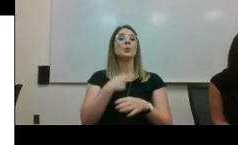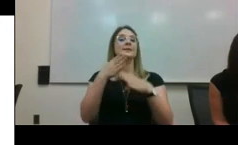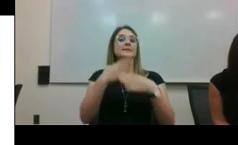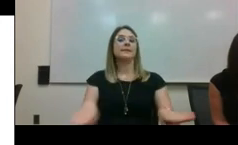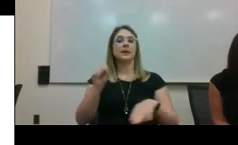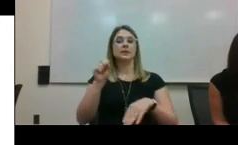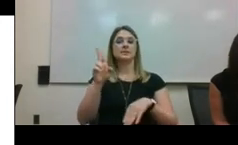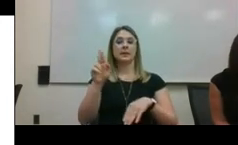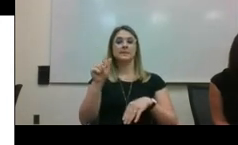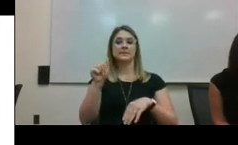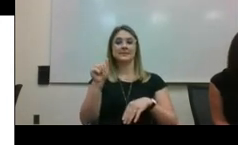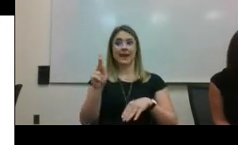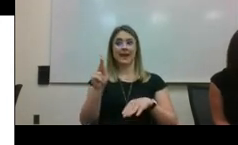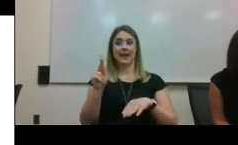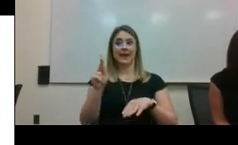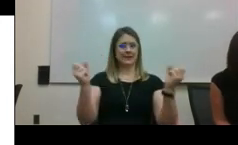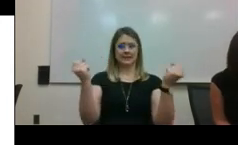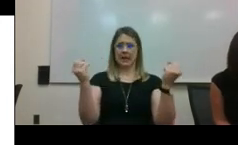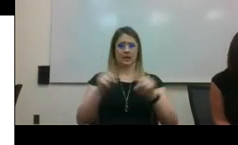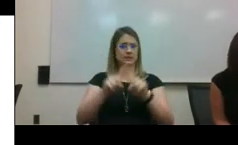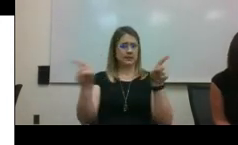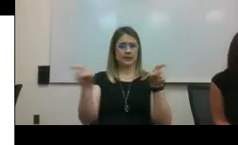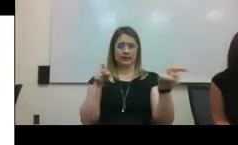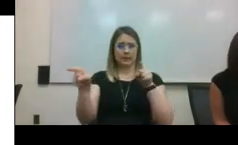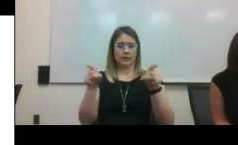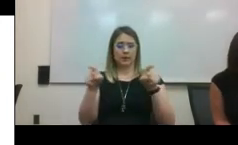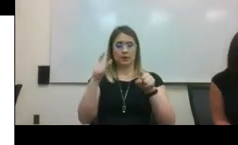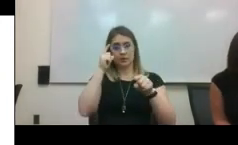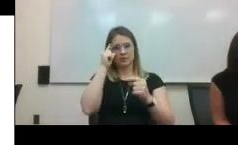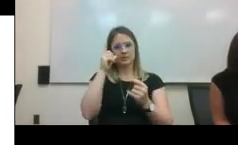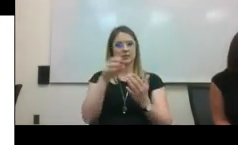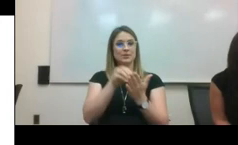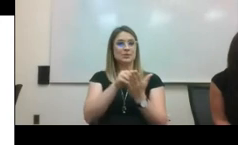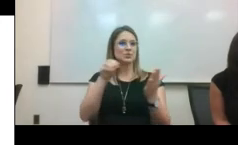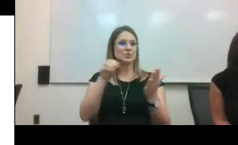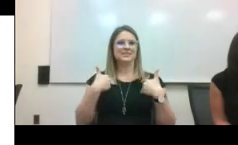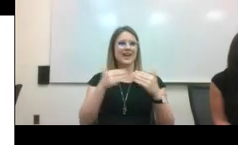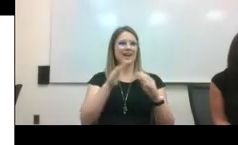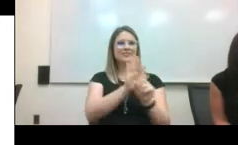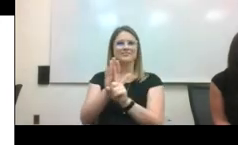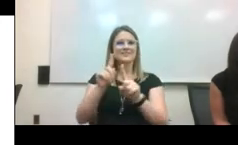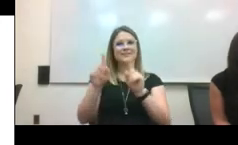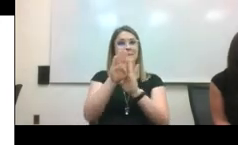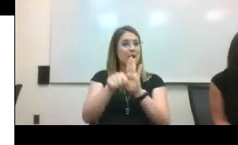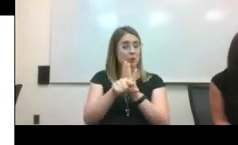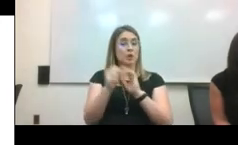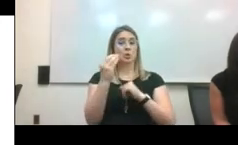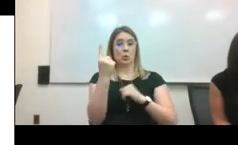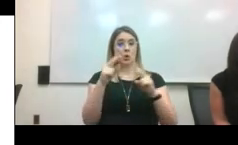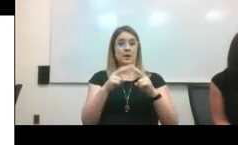because they sign differently, we didn't want them to students have different experiences. So basically, one assessor took half of the subtasks,